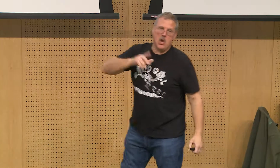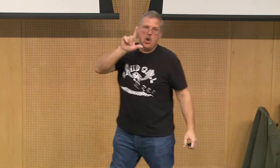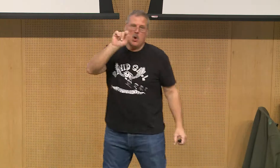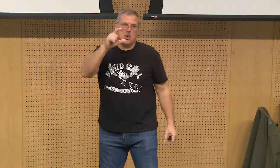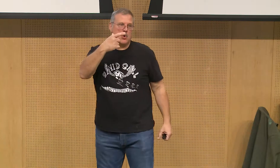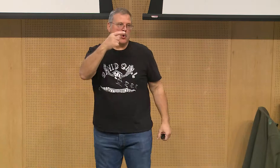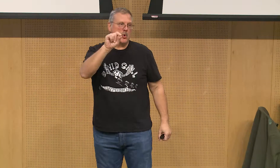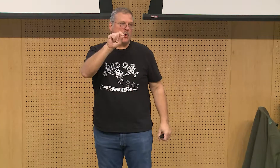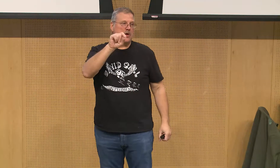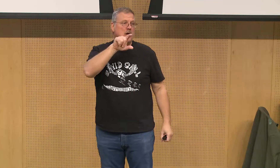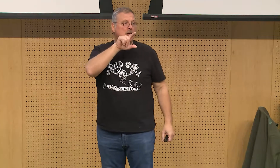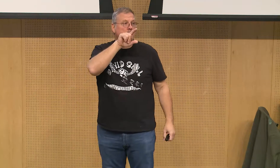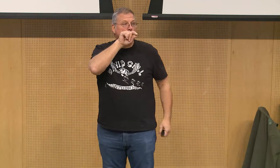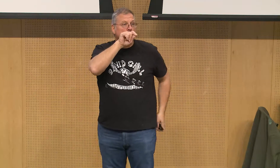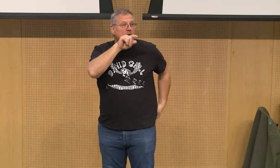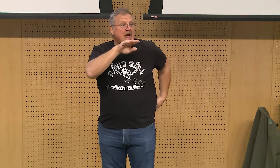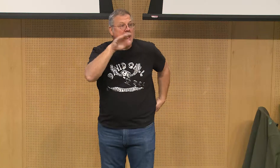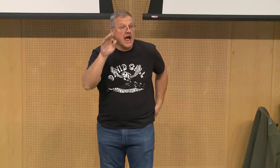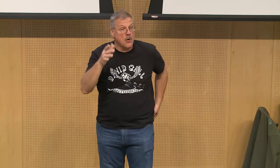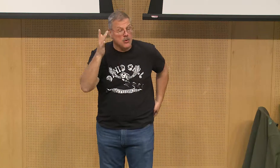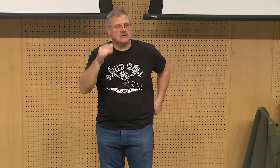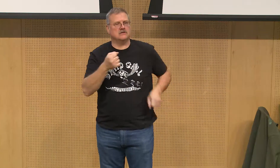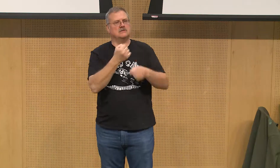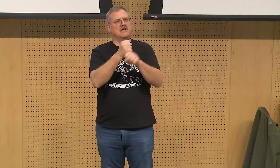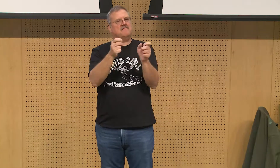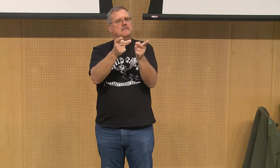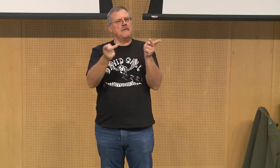This is my logo, meaning that this is a safe place